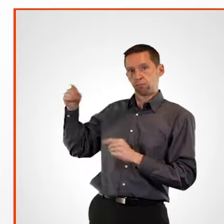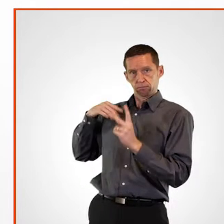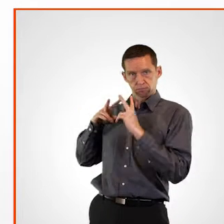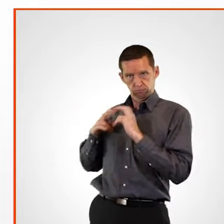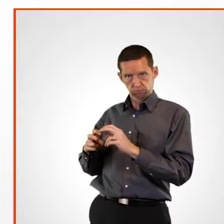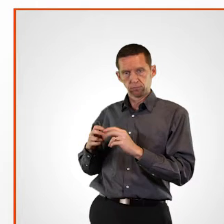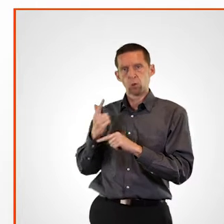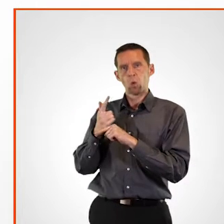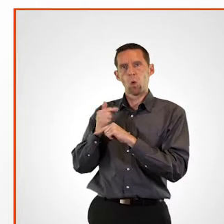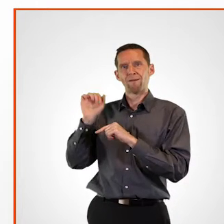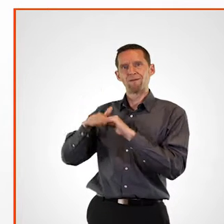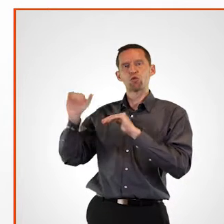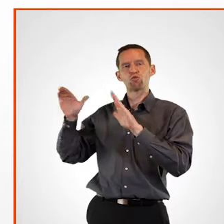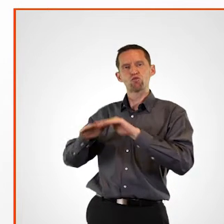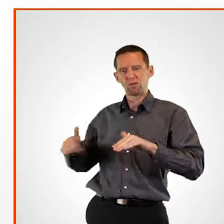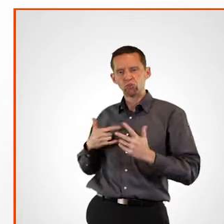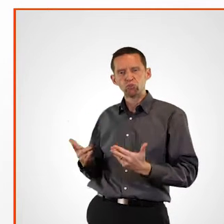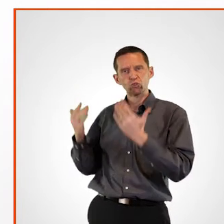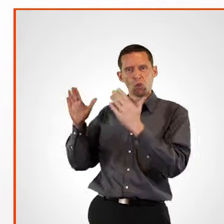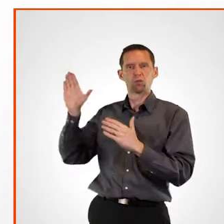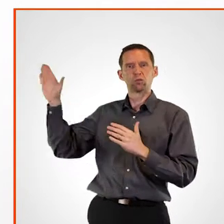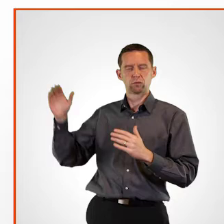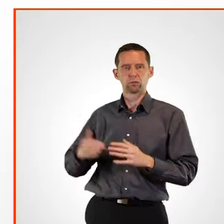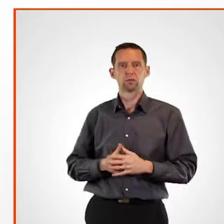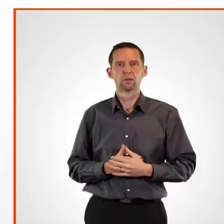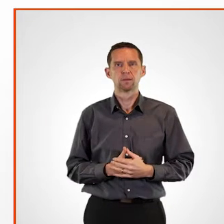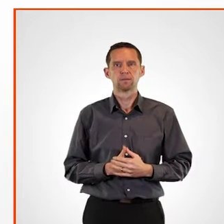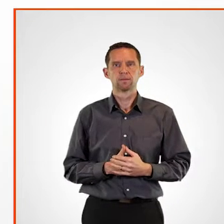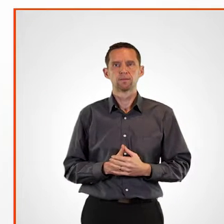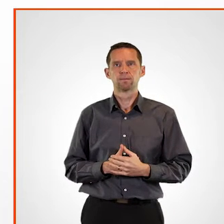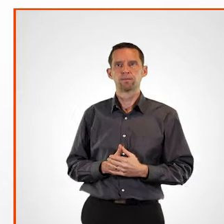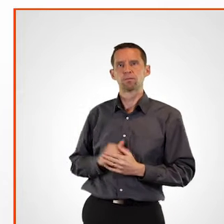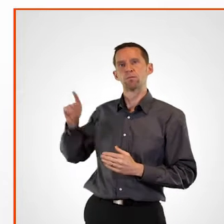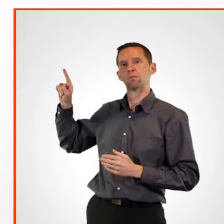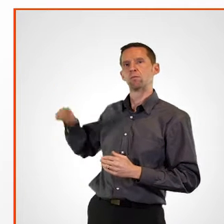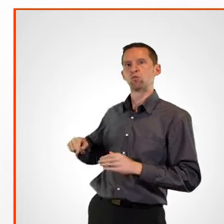I'll move on now to talking about our results briefly. So these kids were...